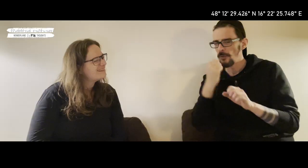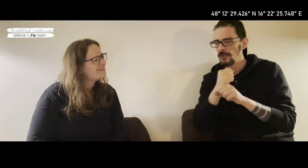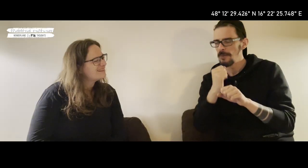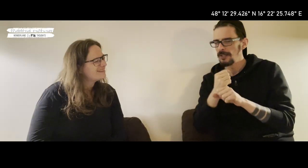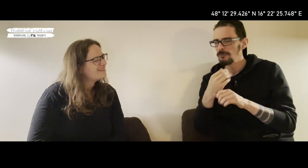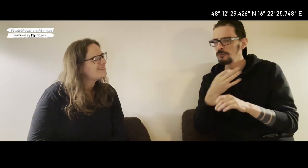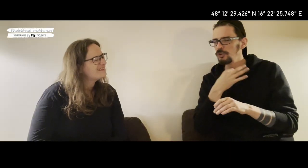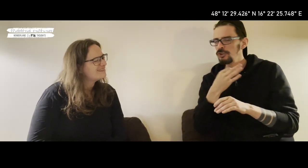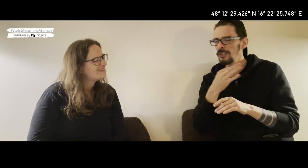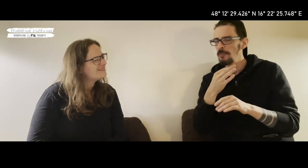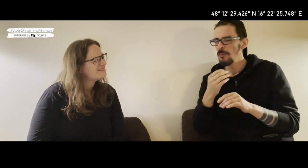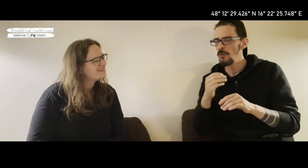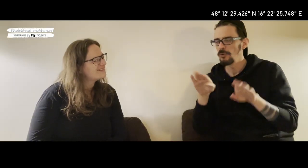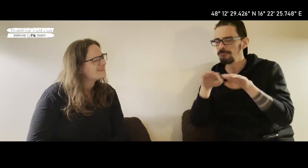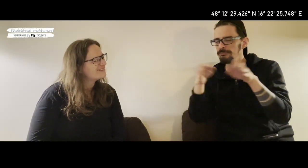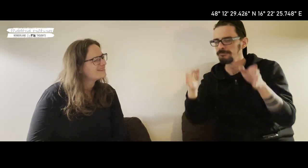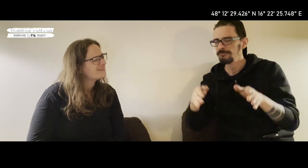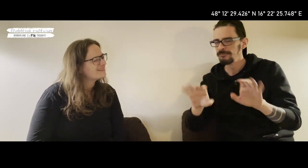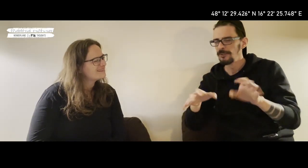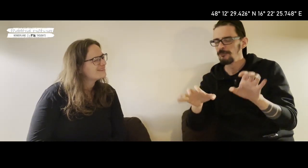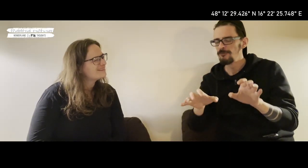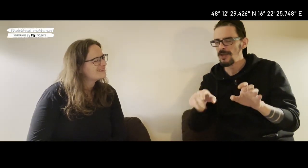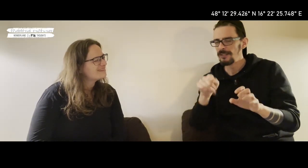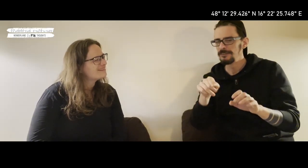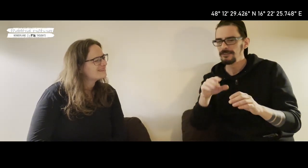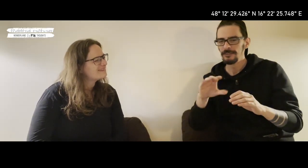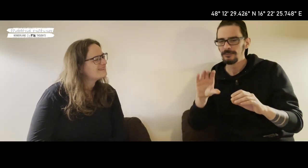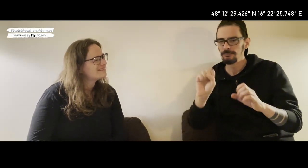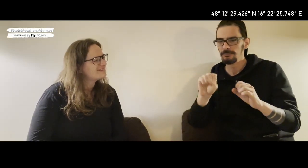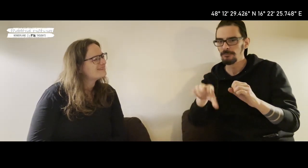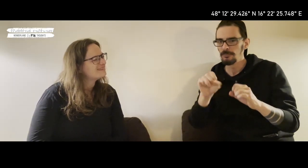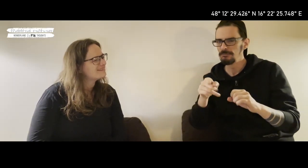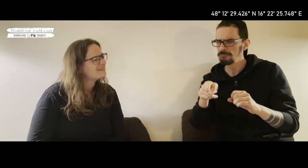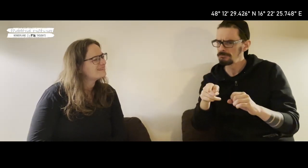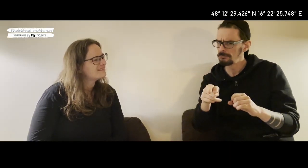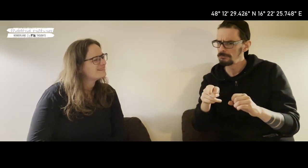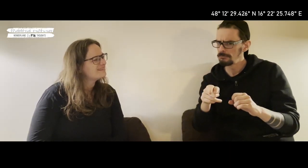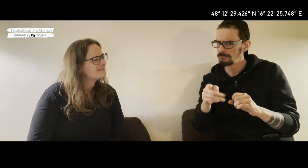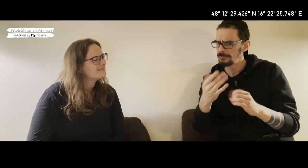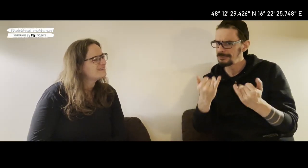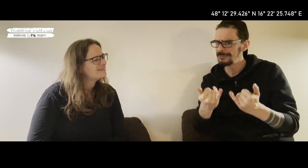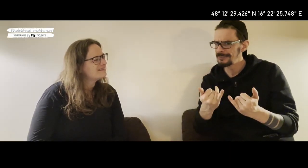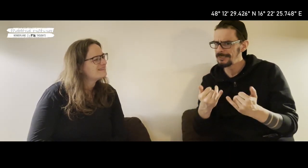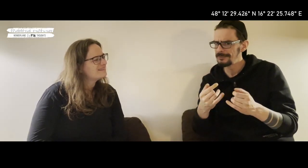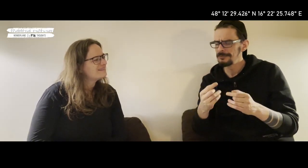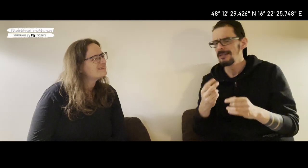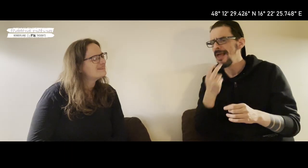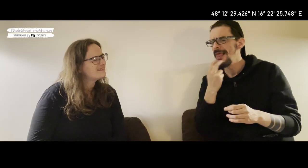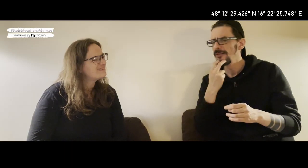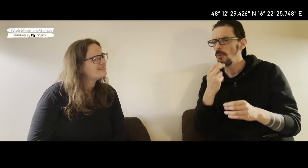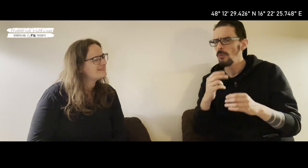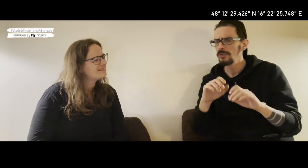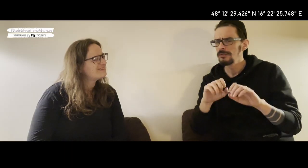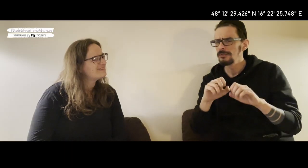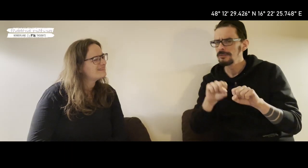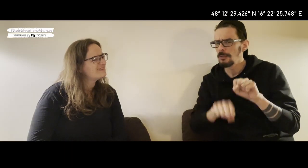Steven Spielberg cleverly created the mood, by using the interference of tube TVs, to raise the question